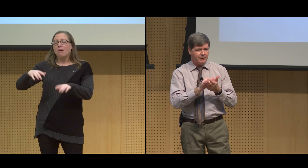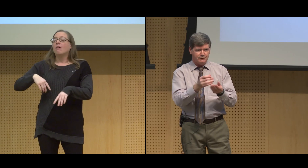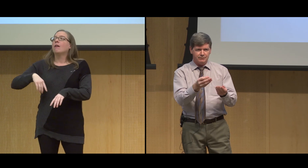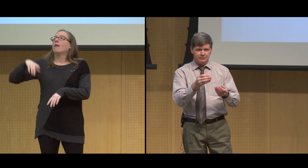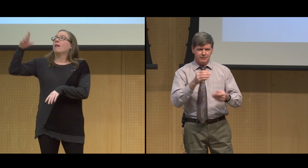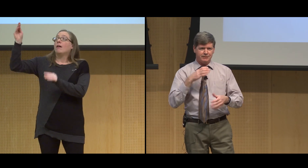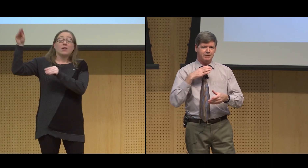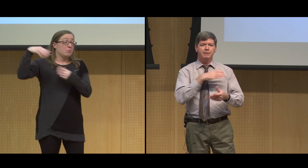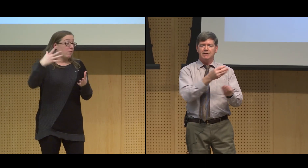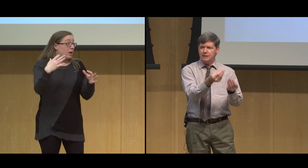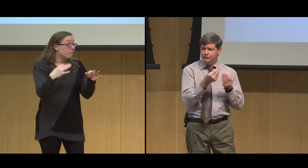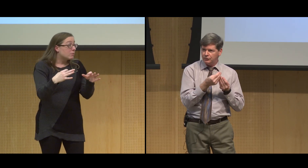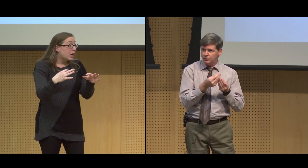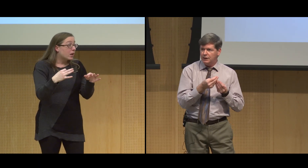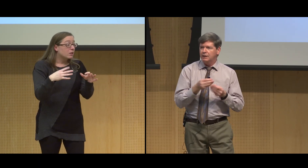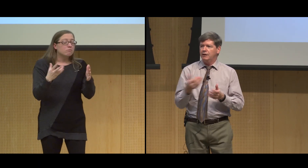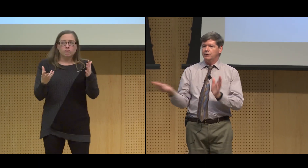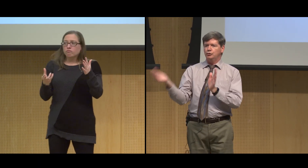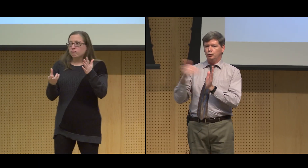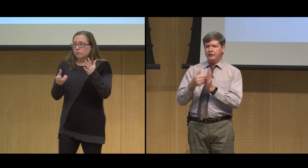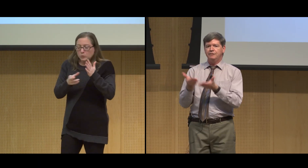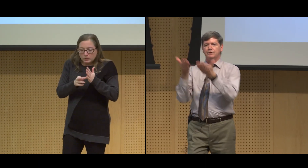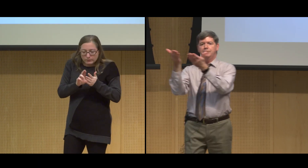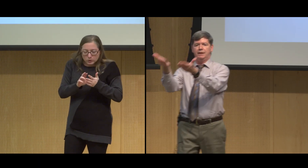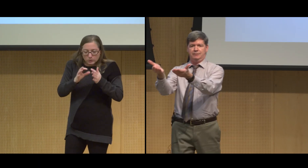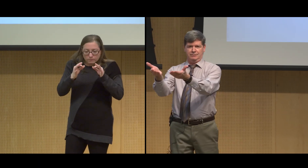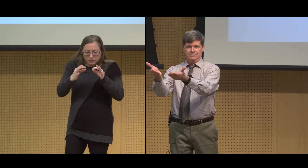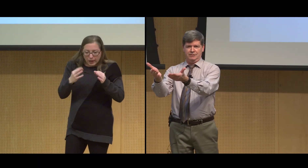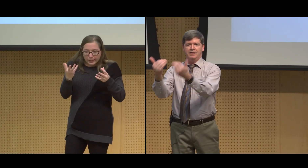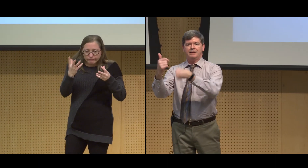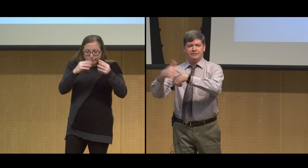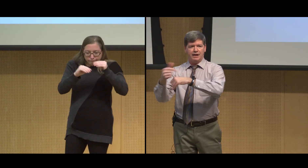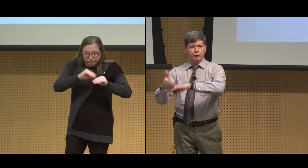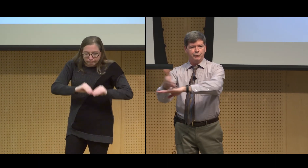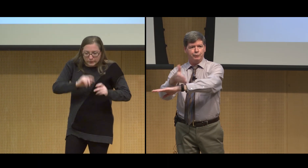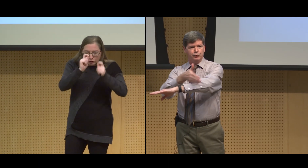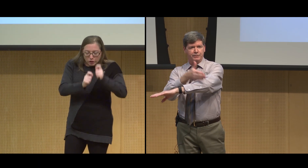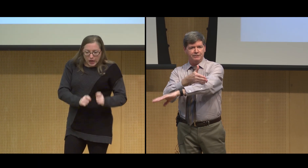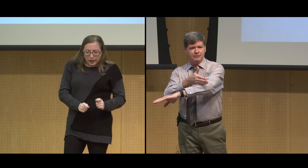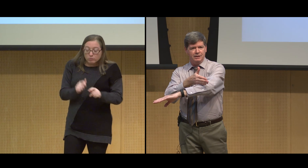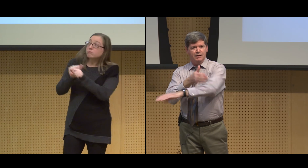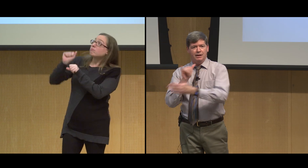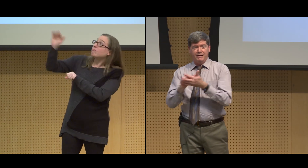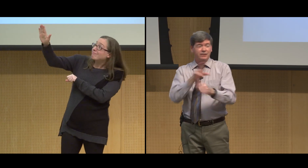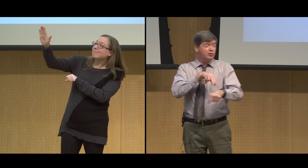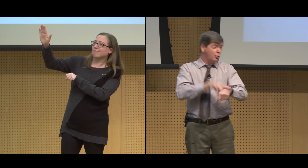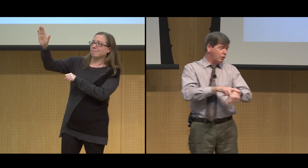that the committee gives you and then you resubmit next time with improvements, and that's normal